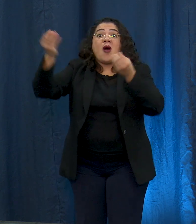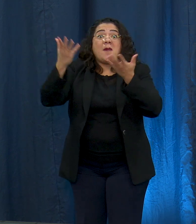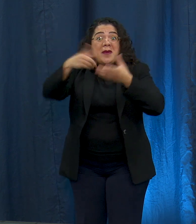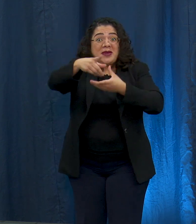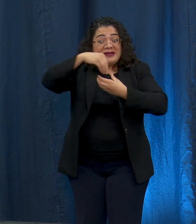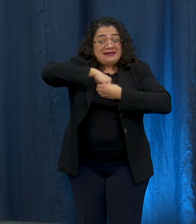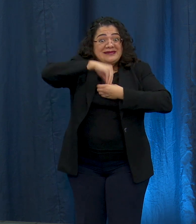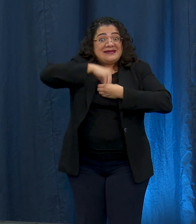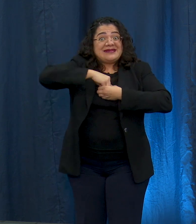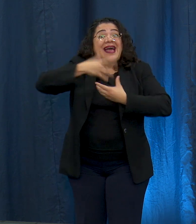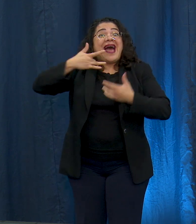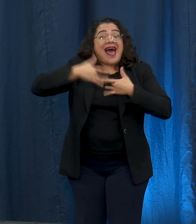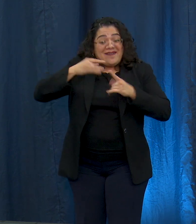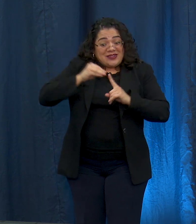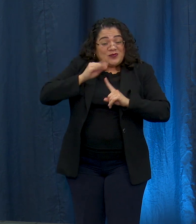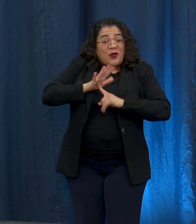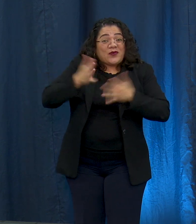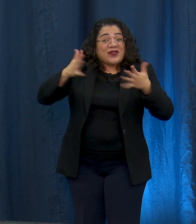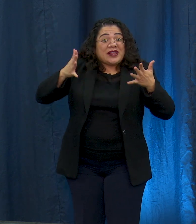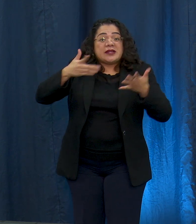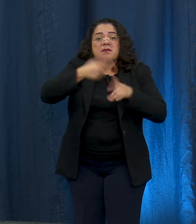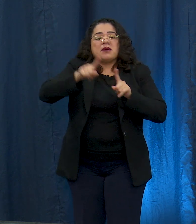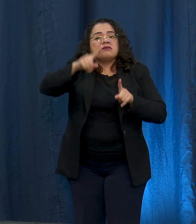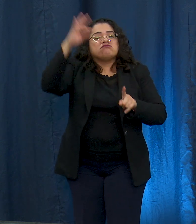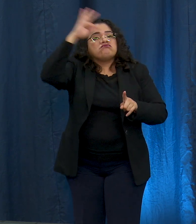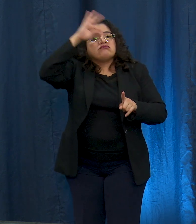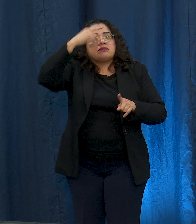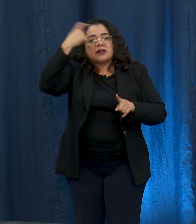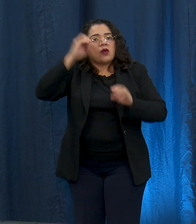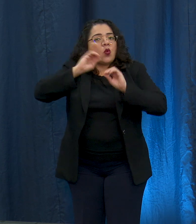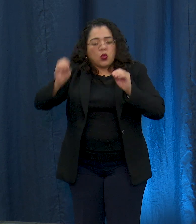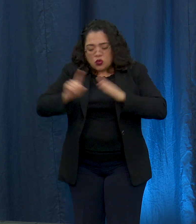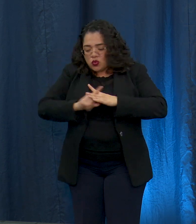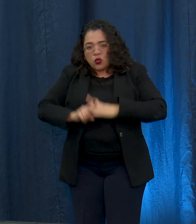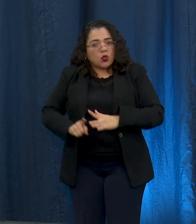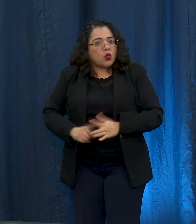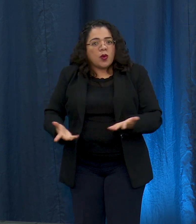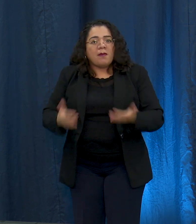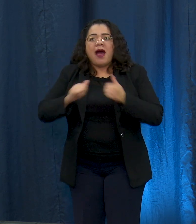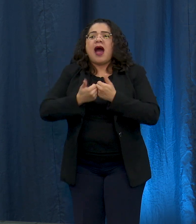to keep you from spreading it into the community. So that's why that's